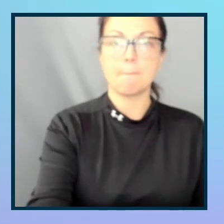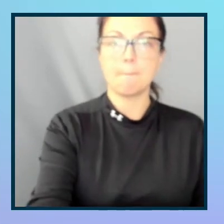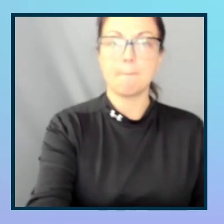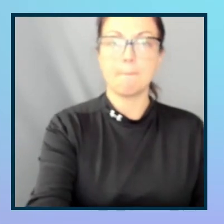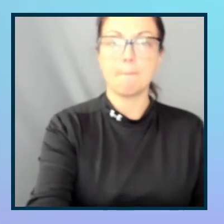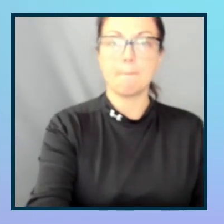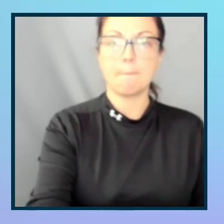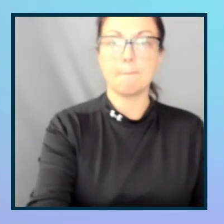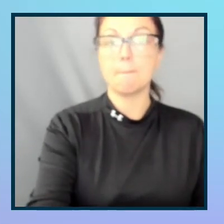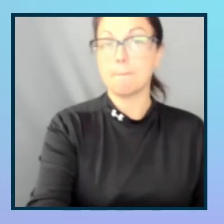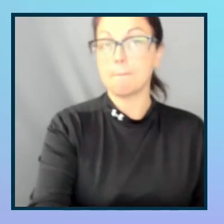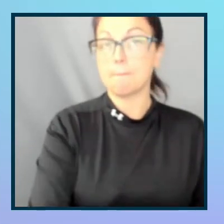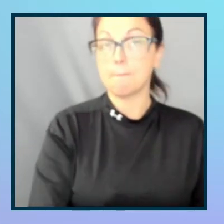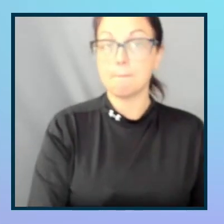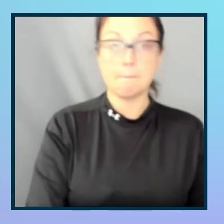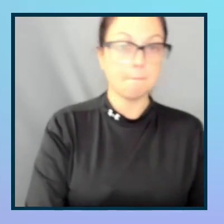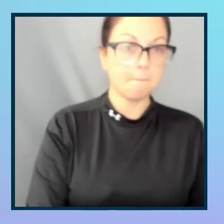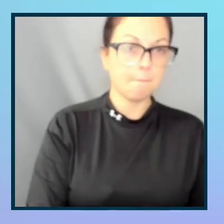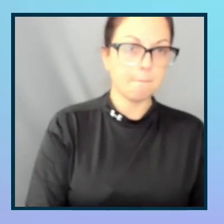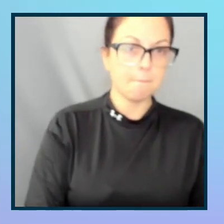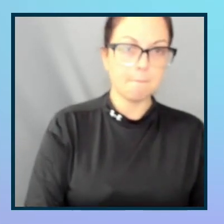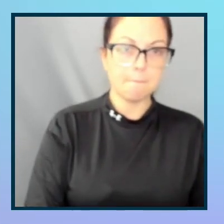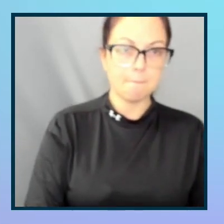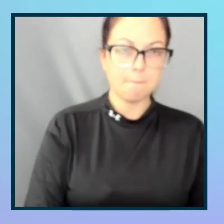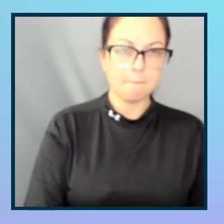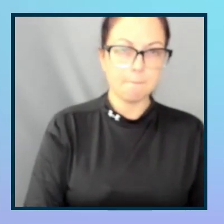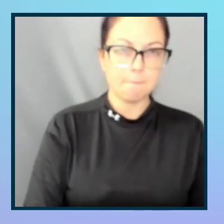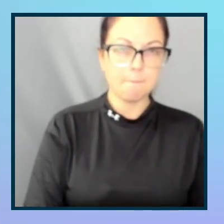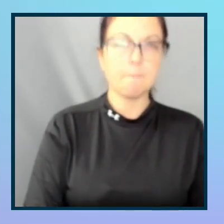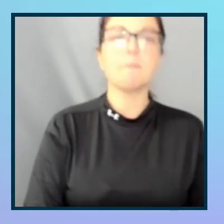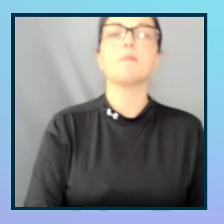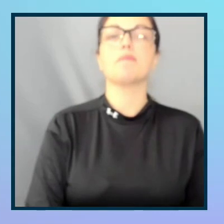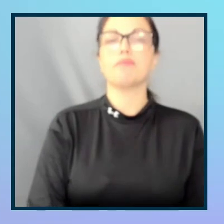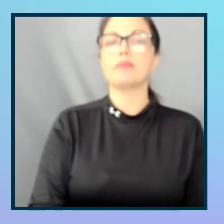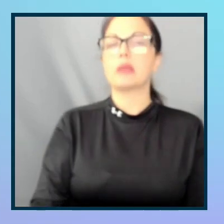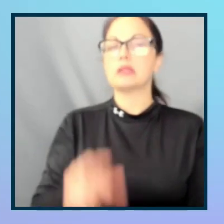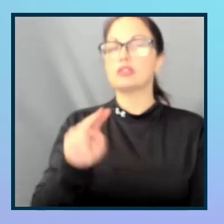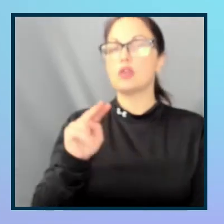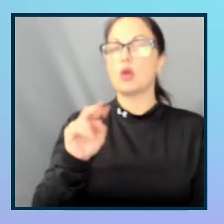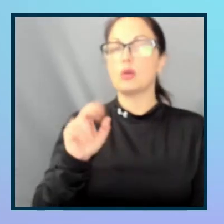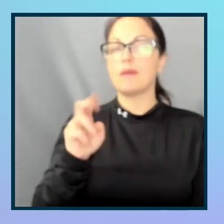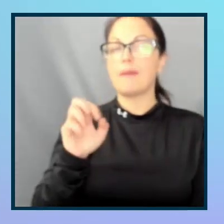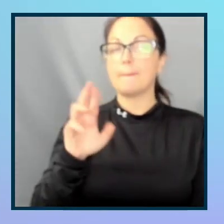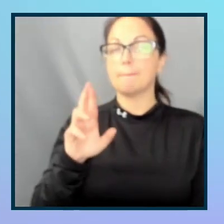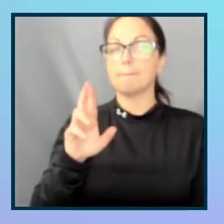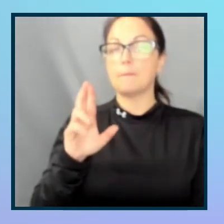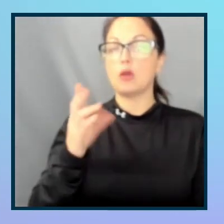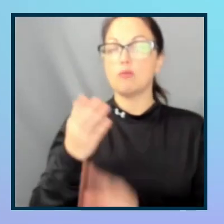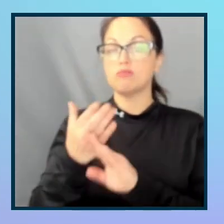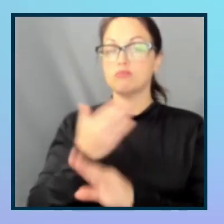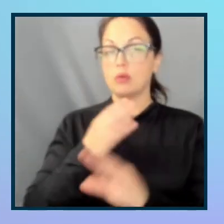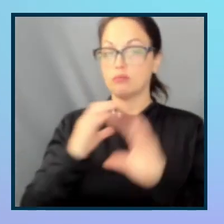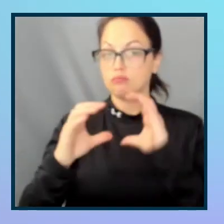And not to call on anyone, but November, I remember from our previous conversation, you had thoughts on this, 'cause you've been in the space